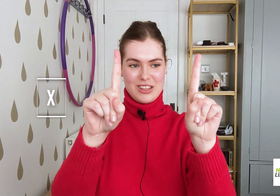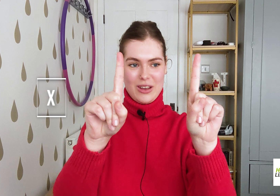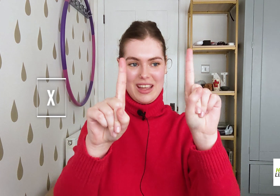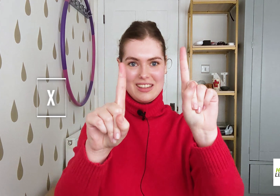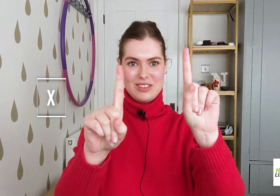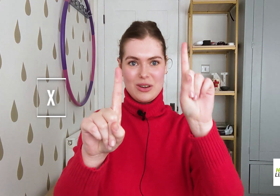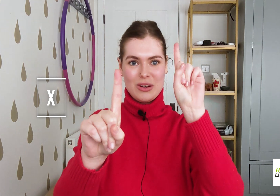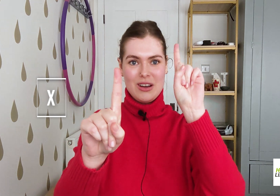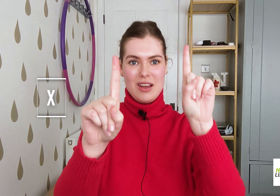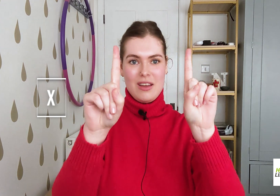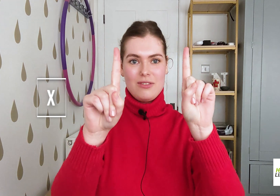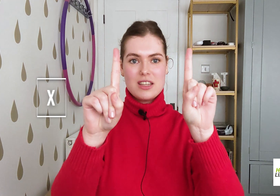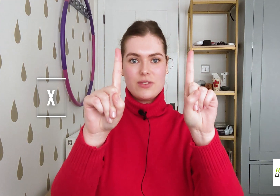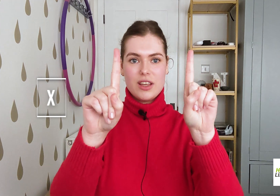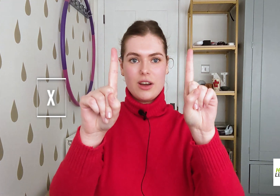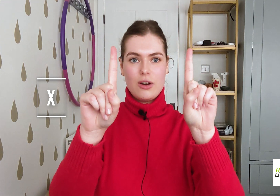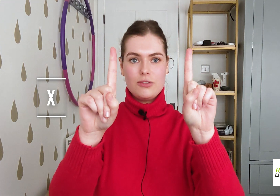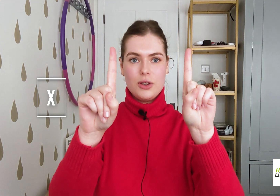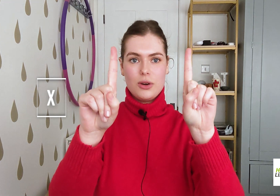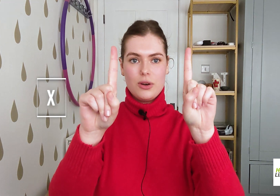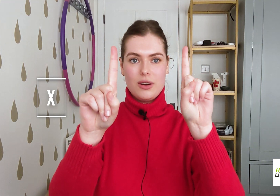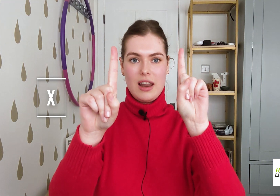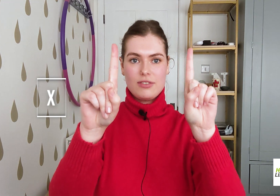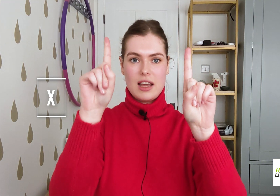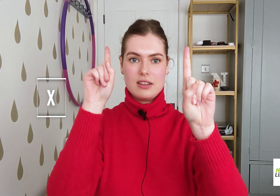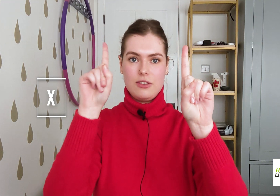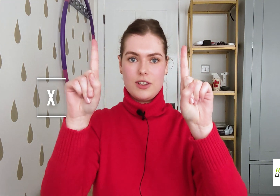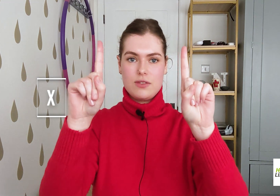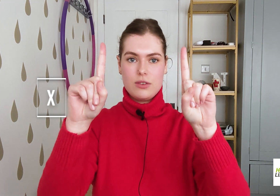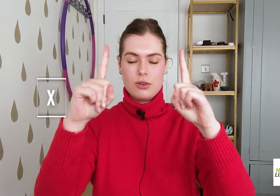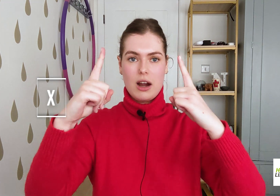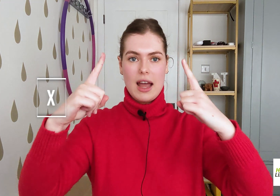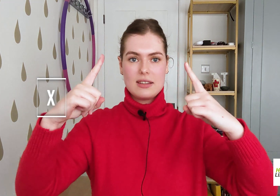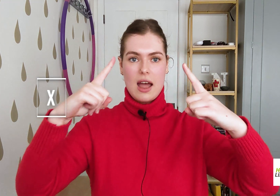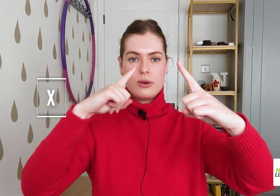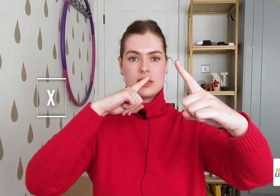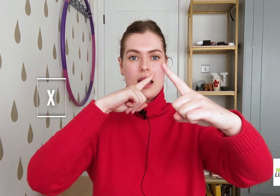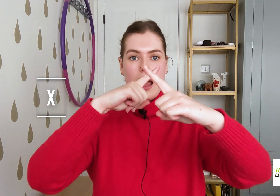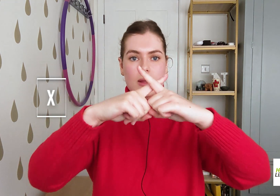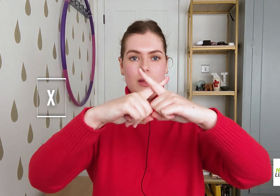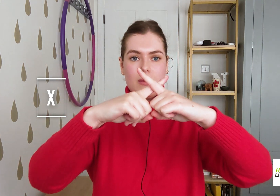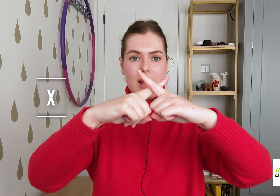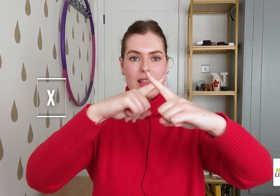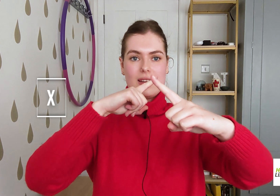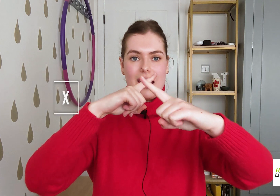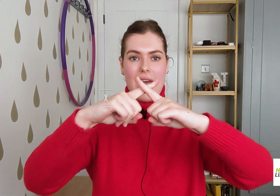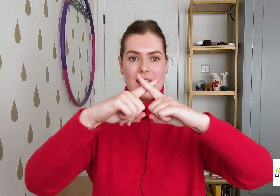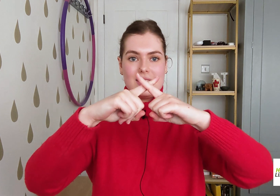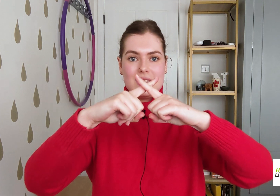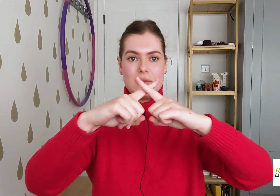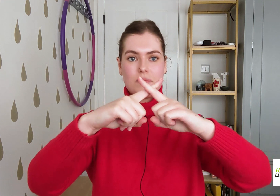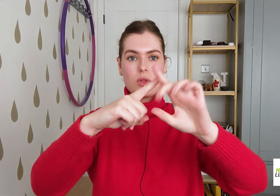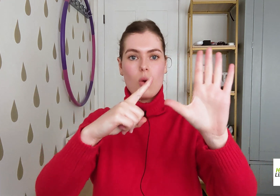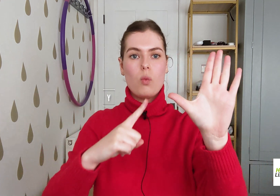So it's your first finger of your left hand and your first thing of your right hand out and you put them like that, “X”.